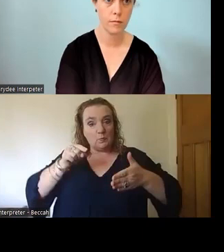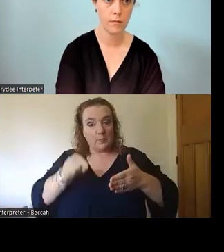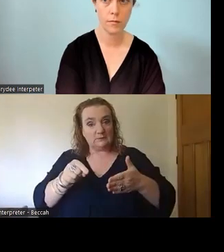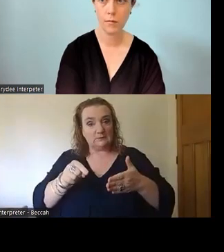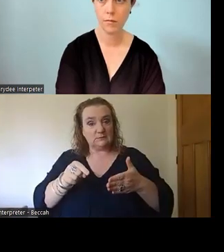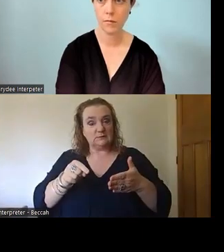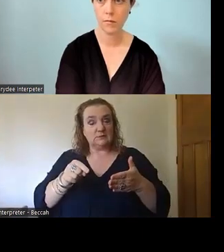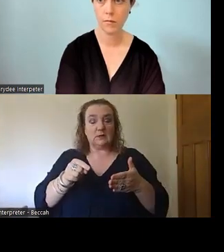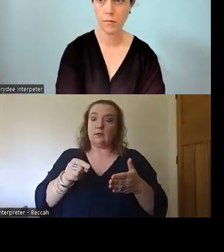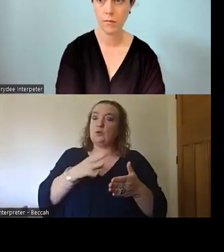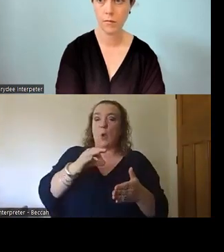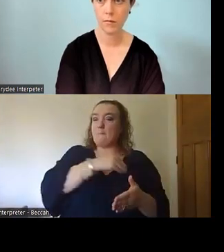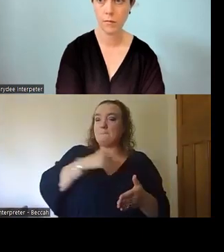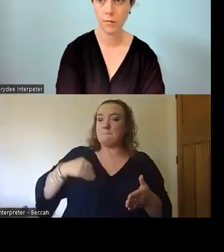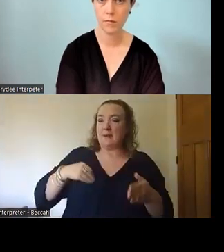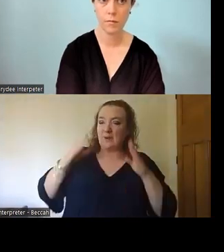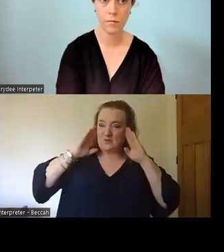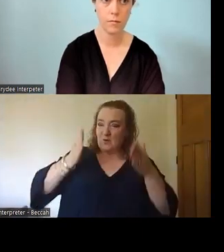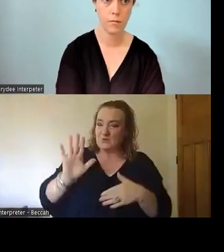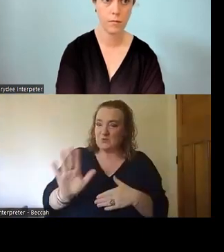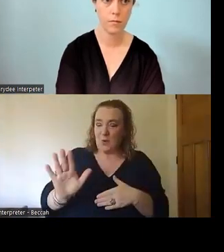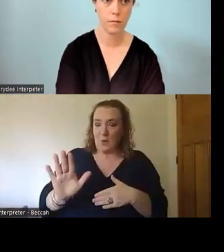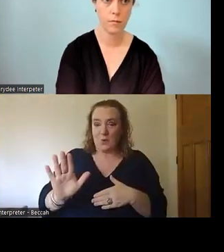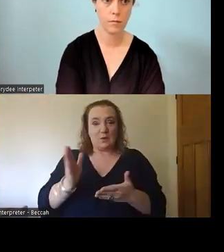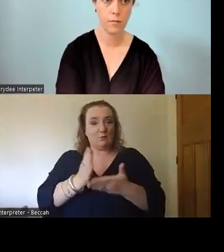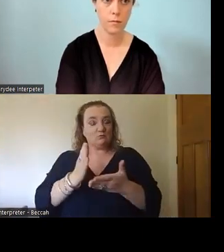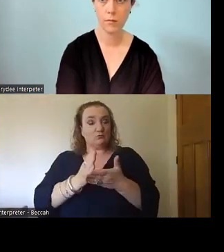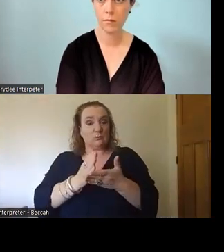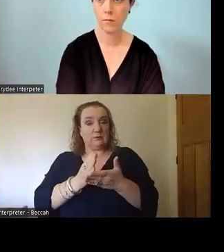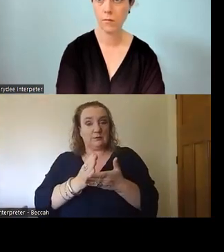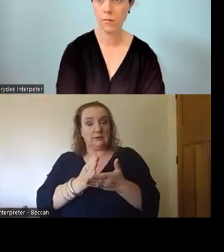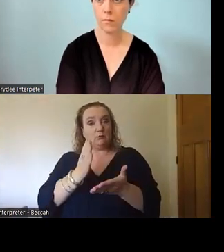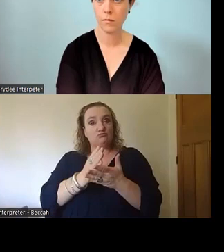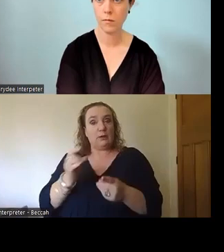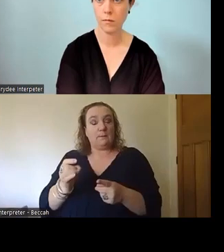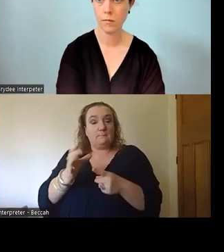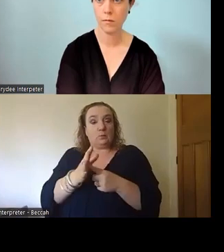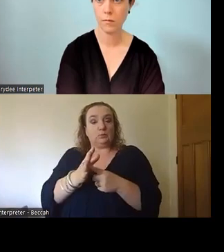medical-based approach that often is taken with disability. So really, really important that we are focusing